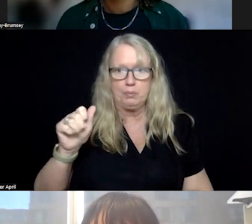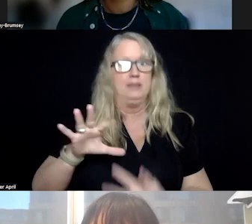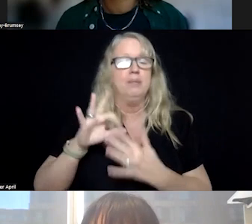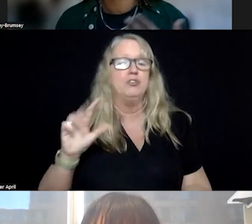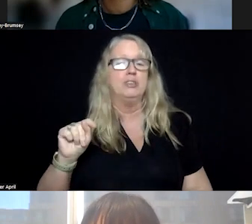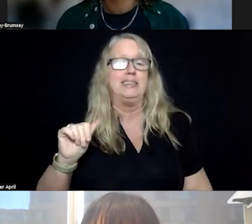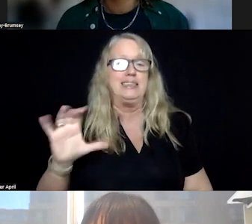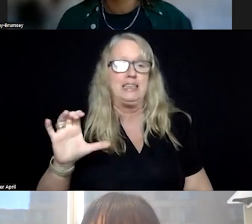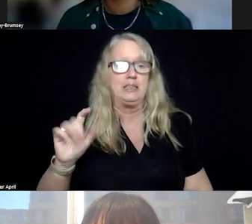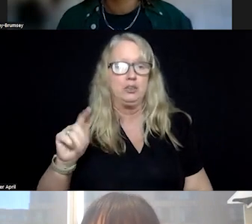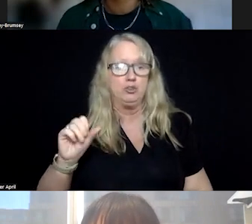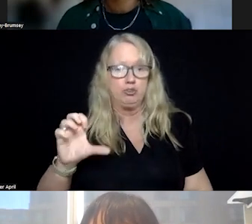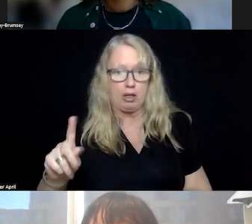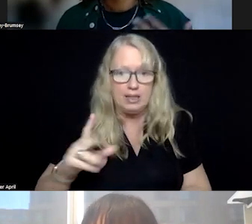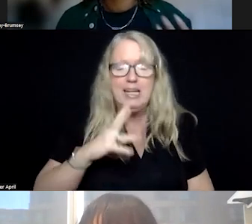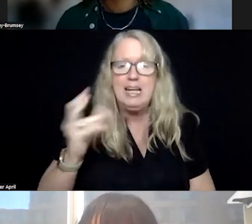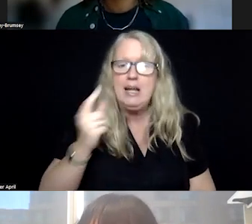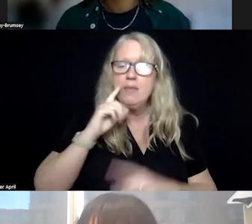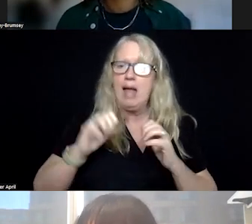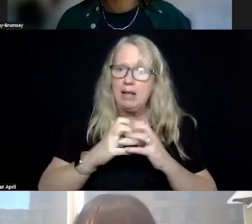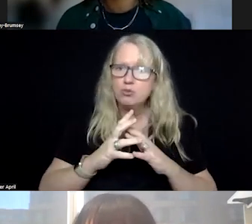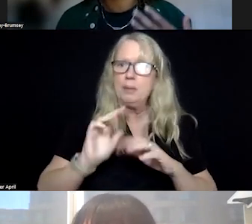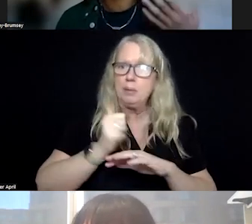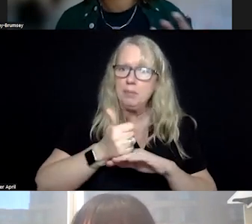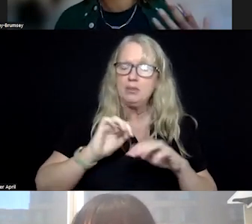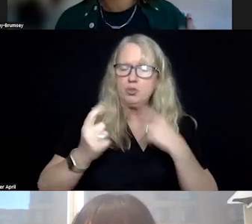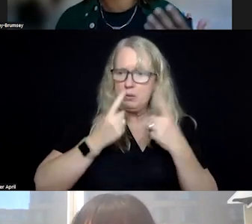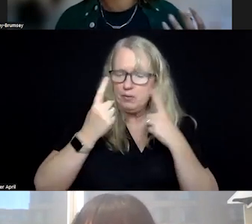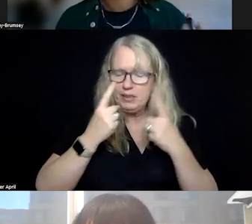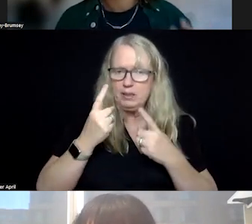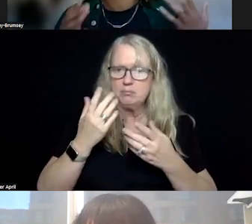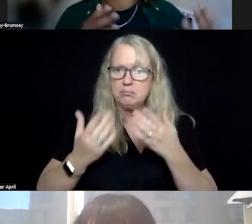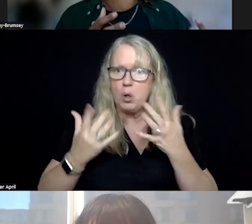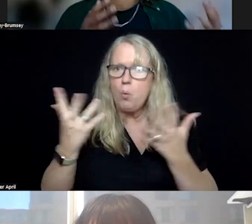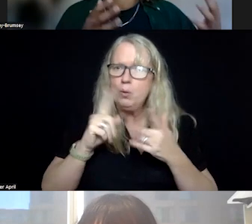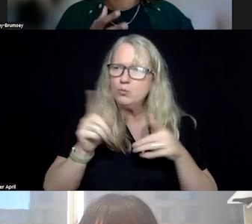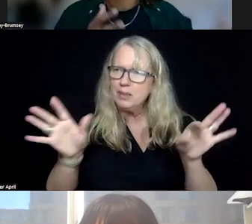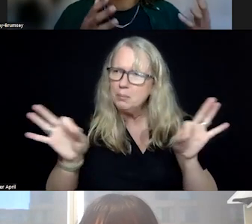WITH INFLUENCERS. THEY WANT TO MAKE SURE THAT THE INFORMATION